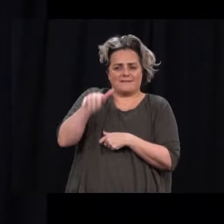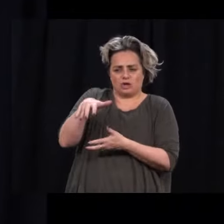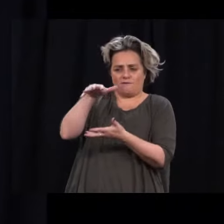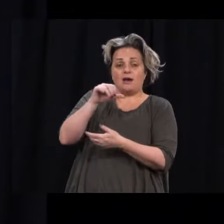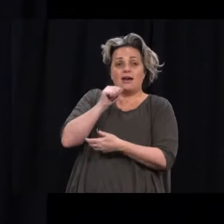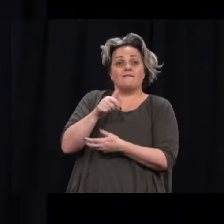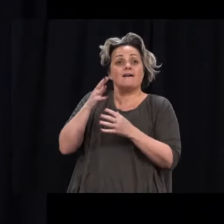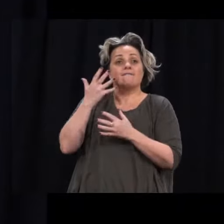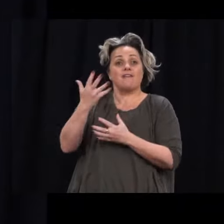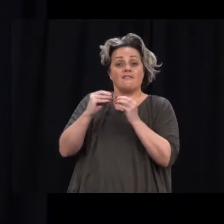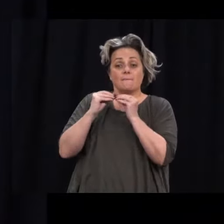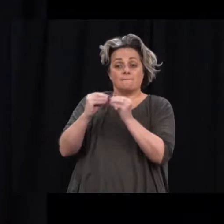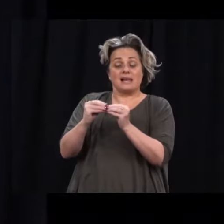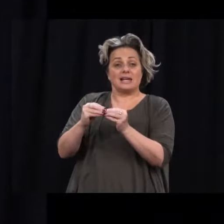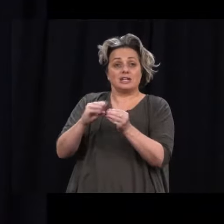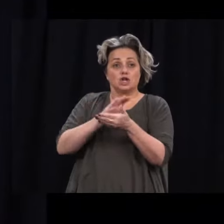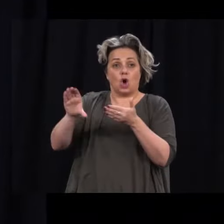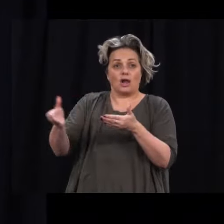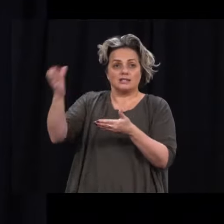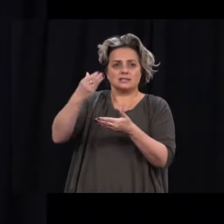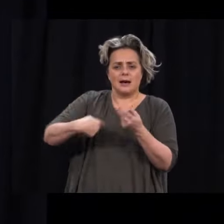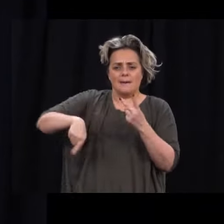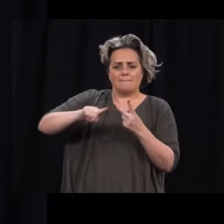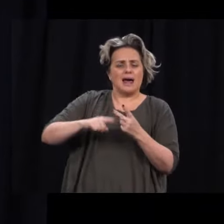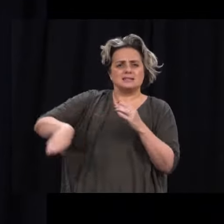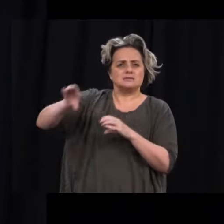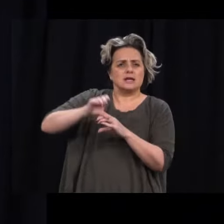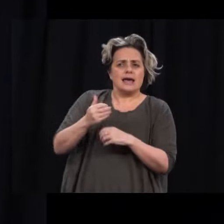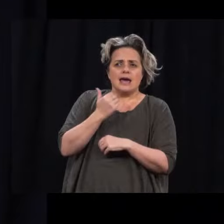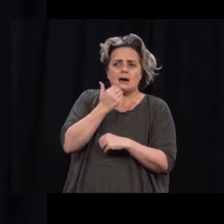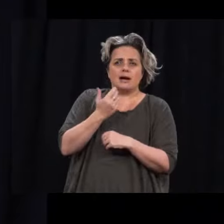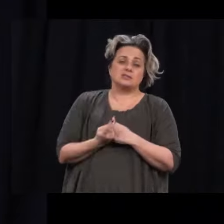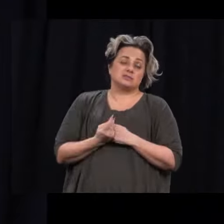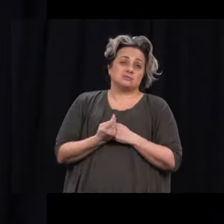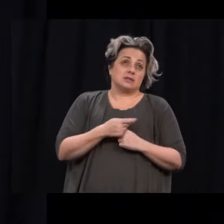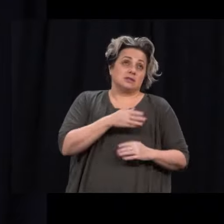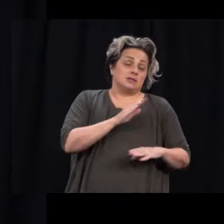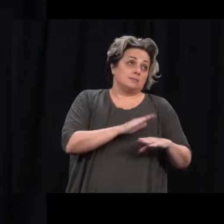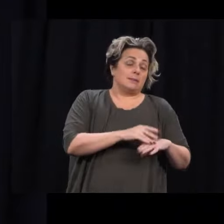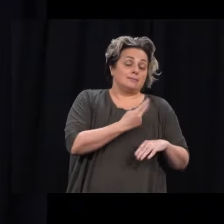significant resources availabl. So how much is left in that overspending? You have got $5